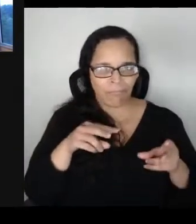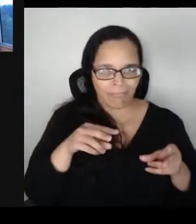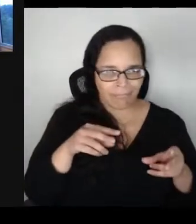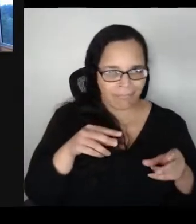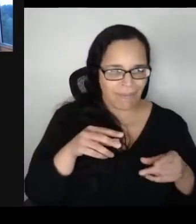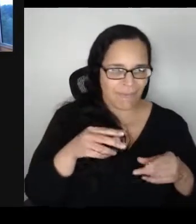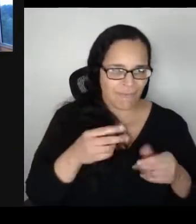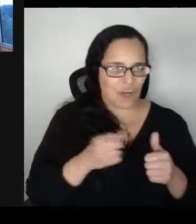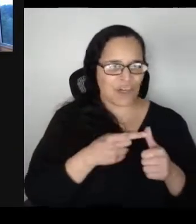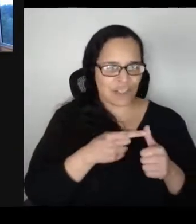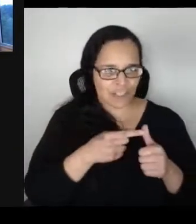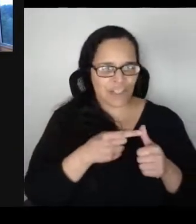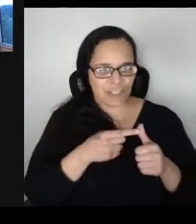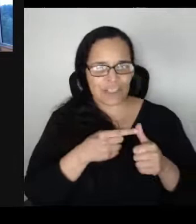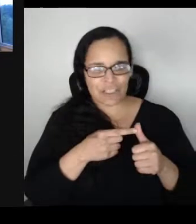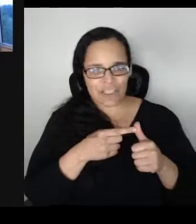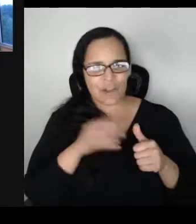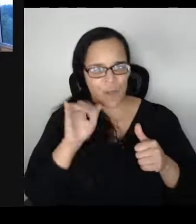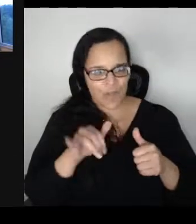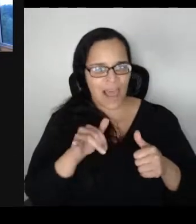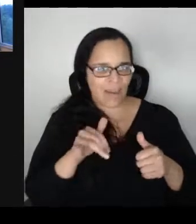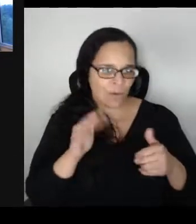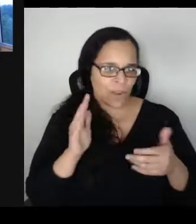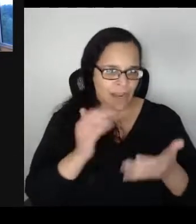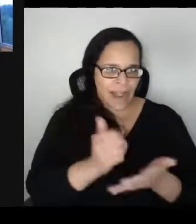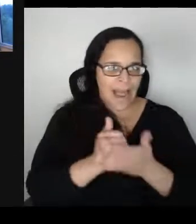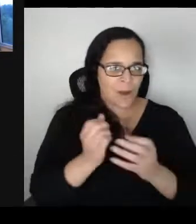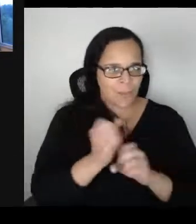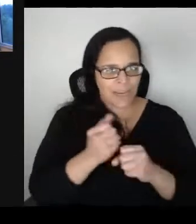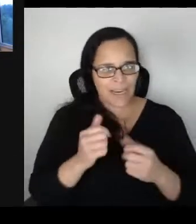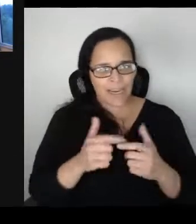would make a huge difference on whether or not somebody is willing to accept your help,